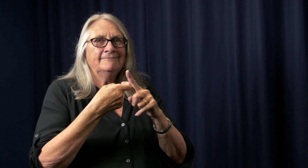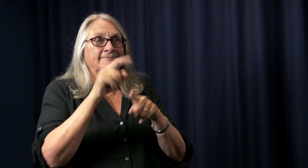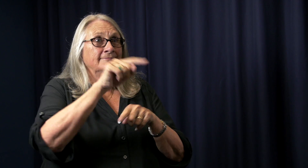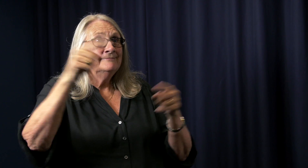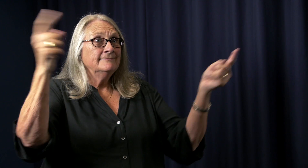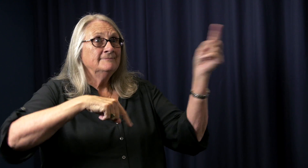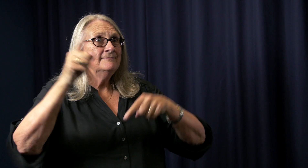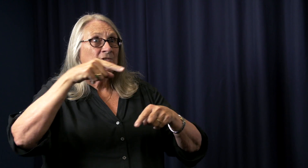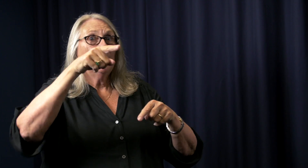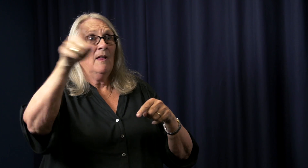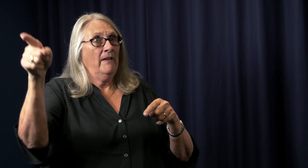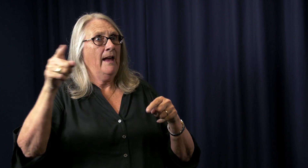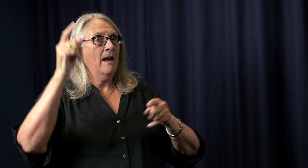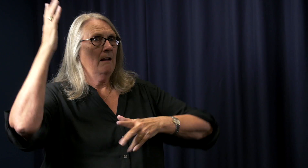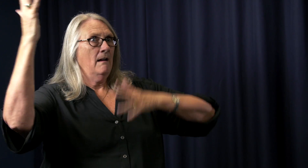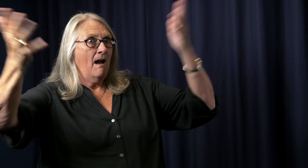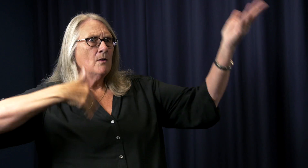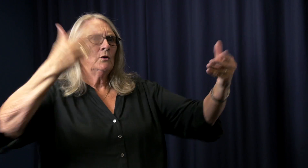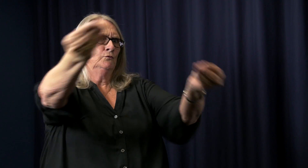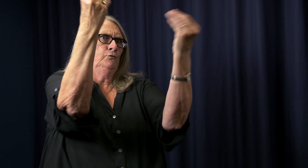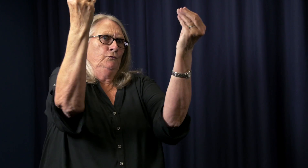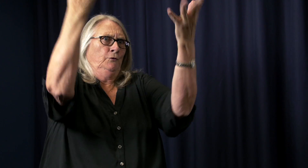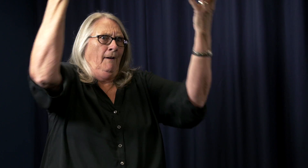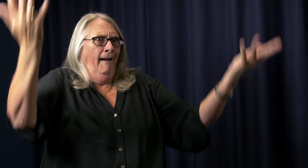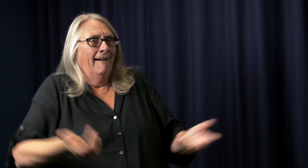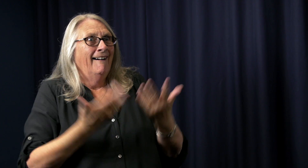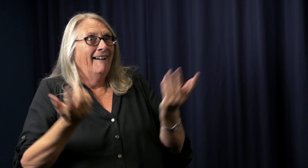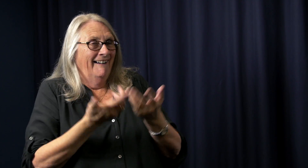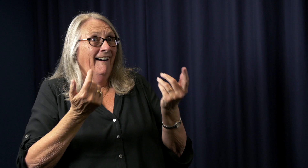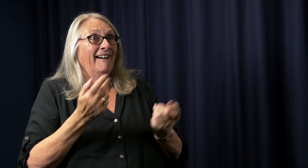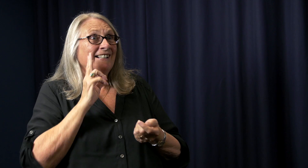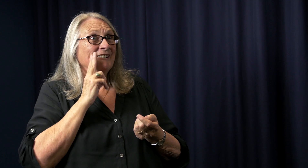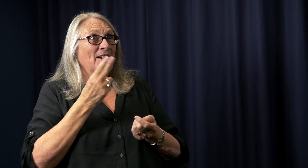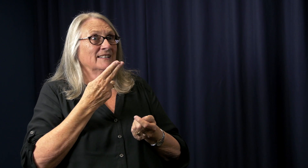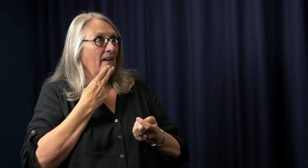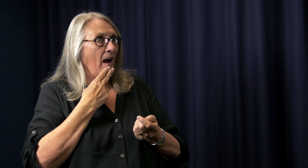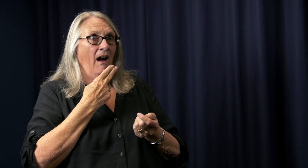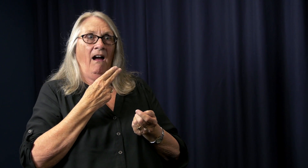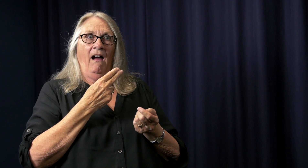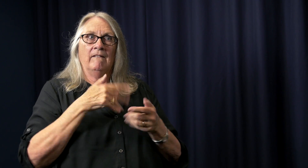a lot of Greek people coming and they used so many gestures and deaf people saw that and felt,